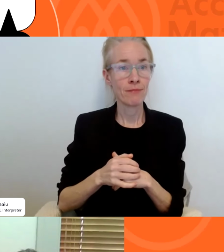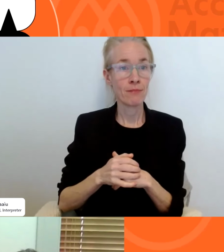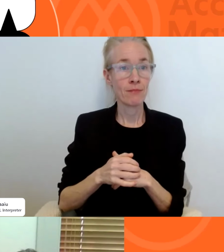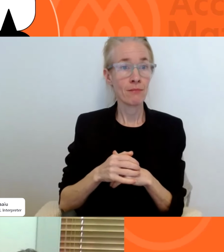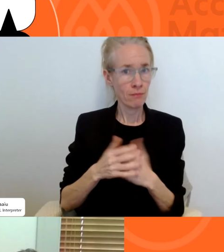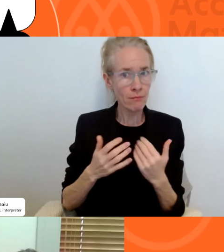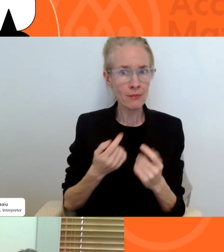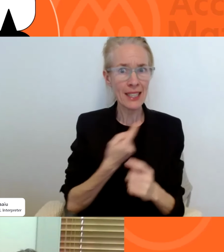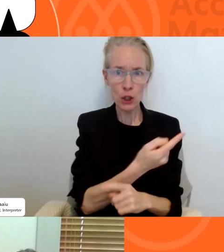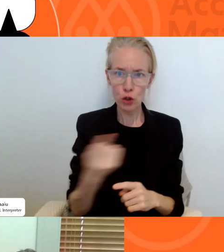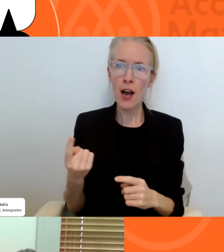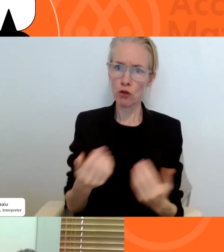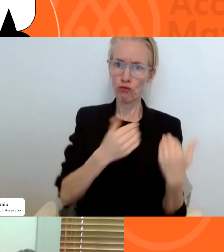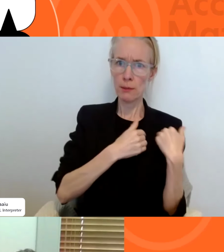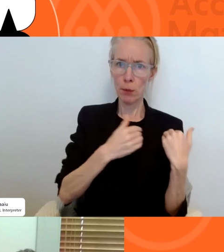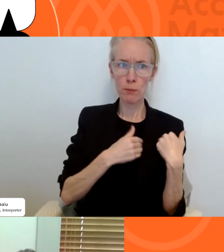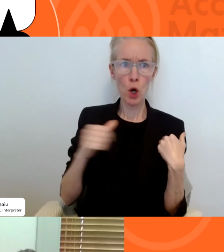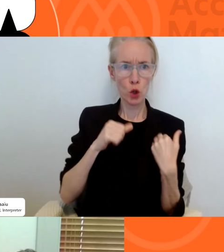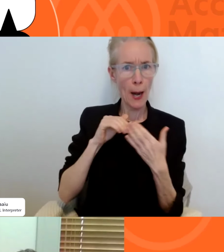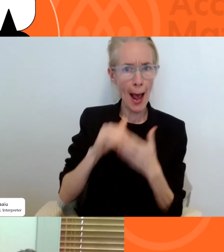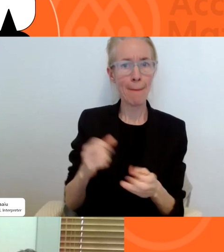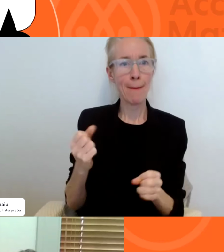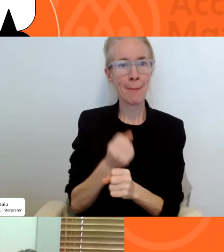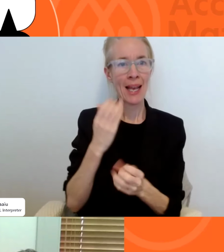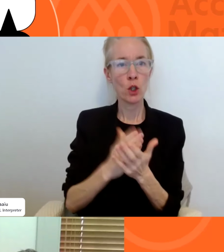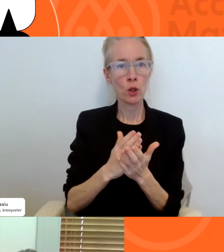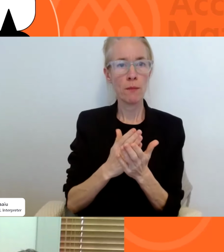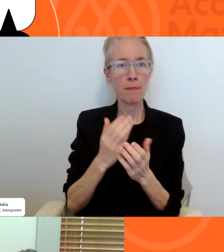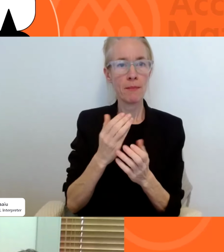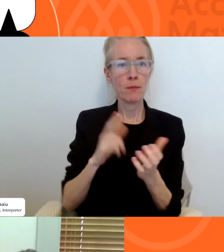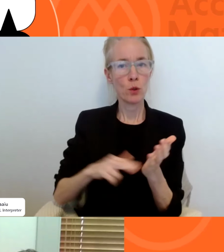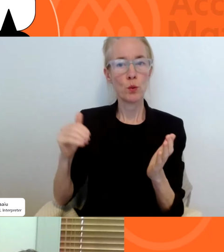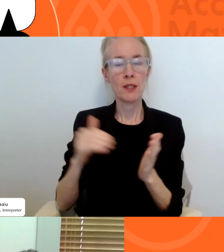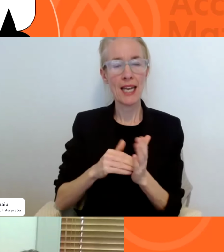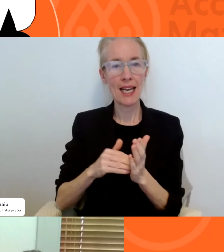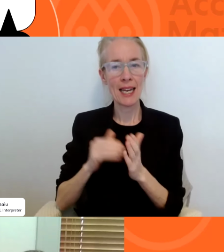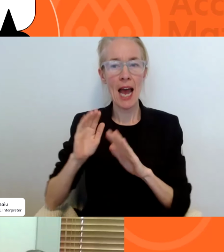to play to make Aotearoa New Zealand more accessible and more inclusive